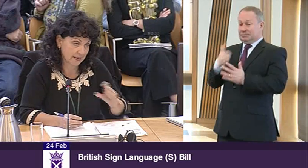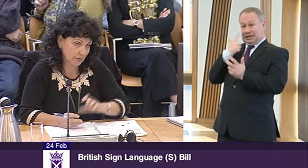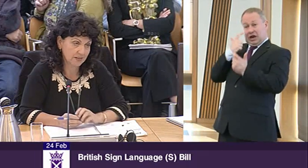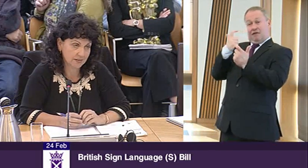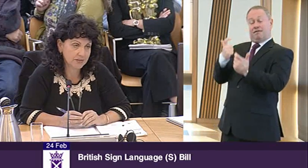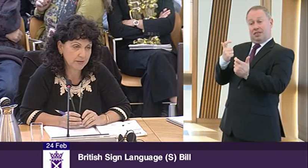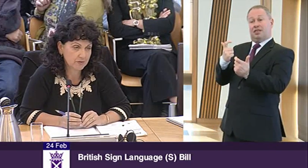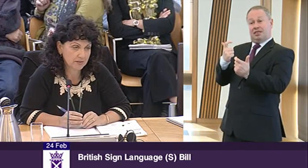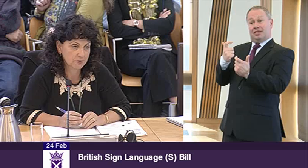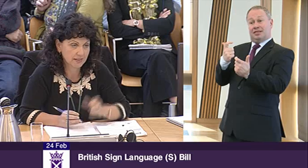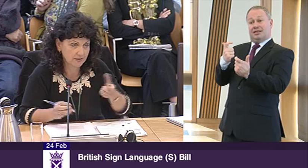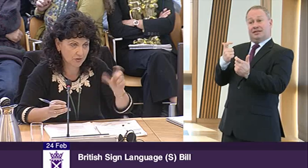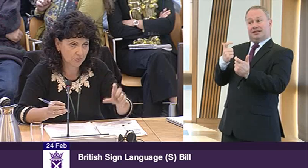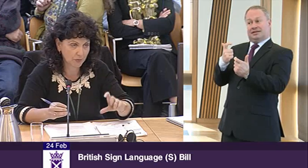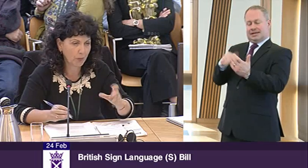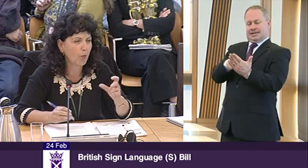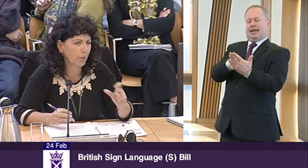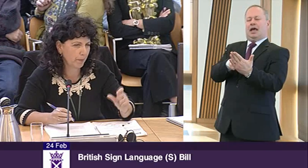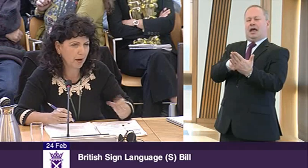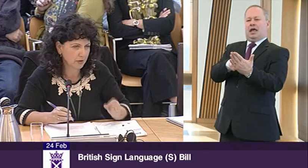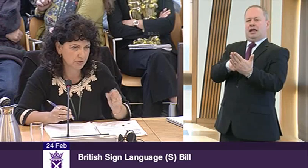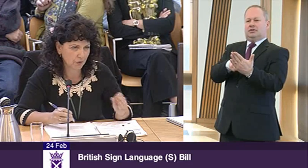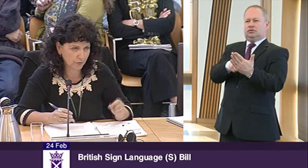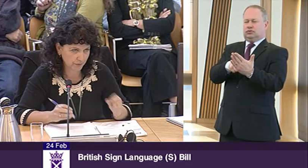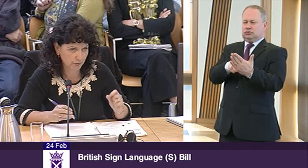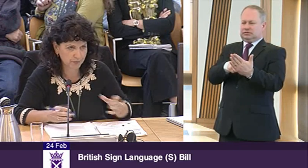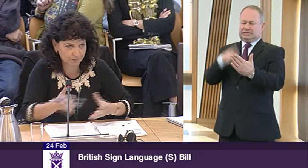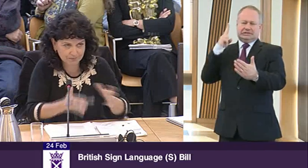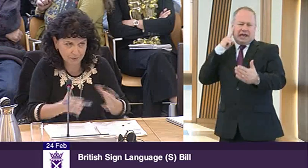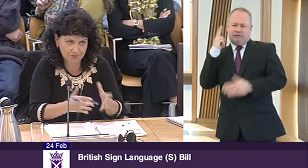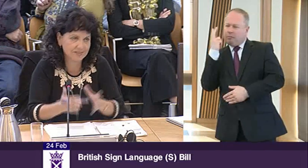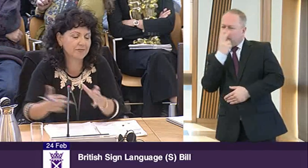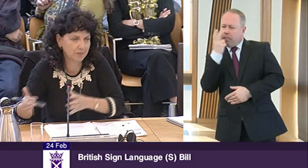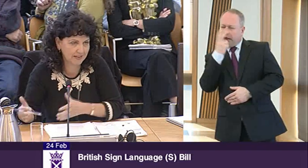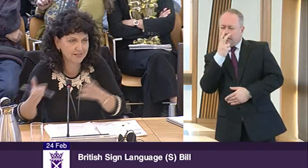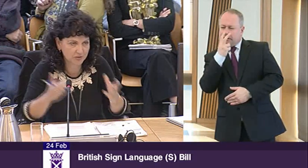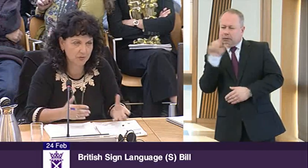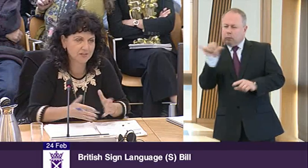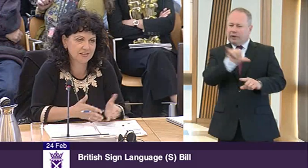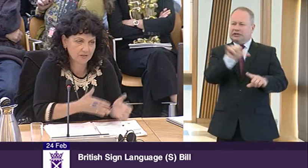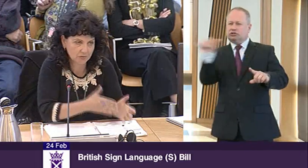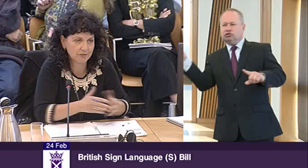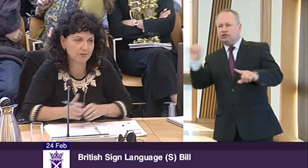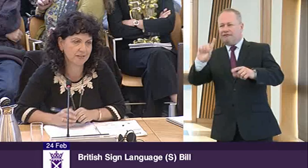care would need to be taken and it would need to be spelled out as to what part of the deafblind